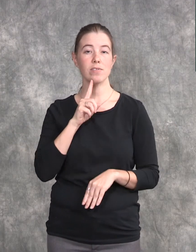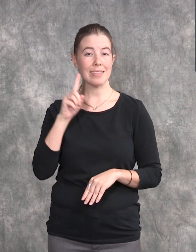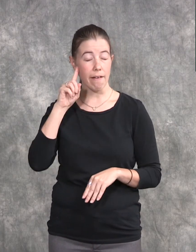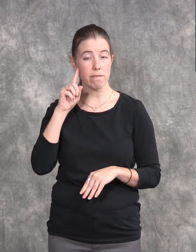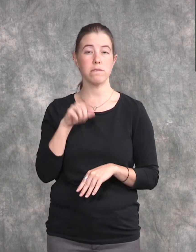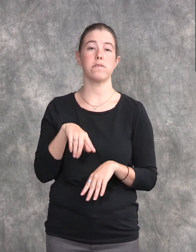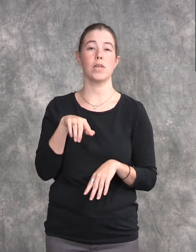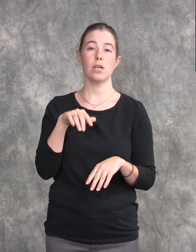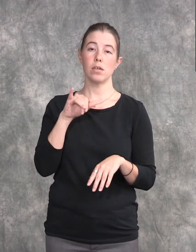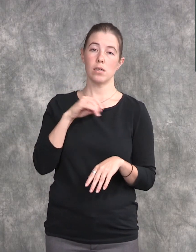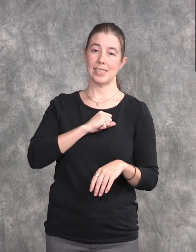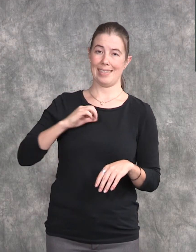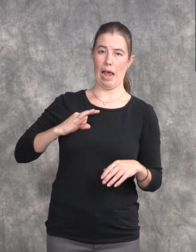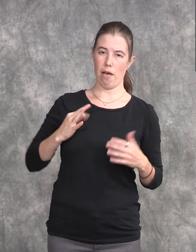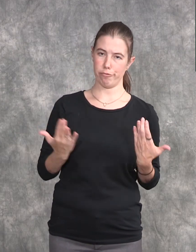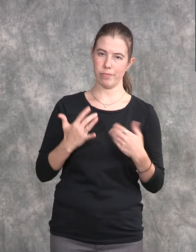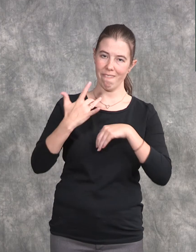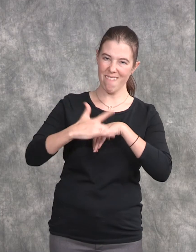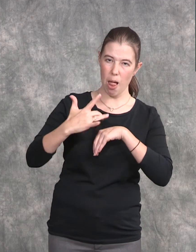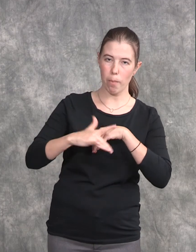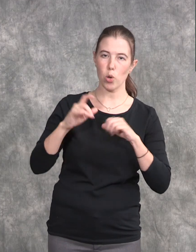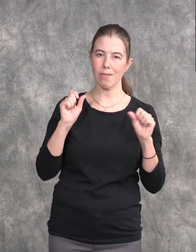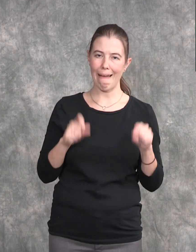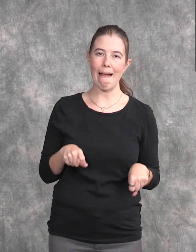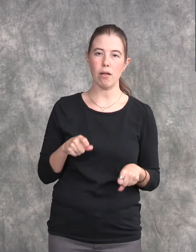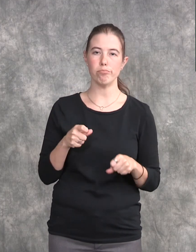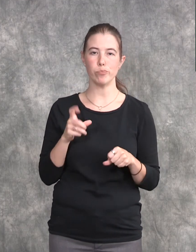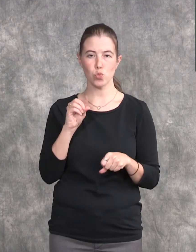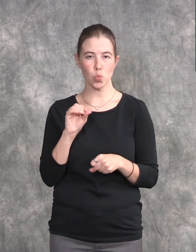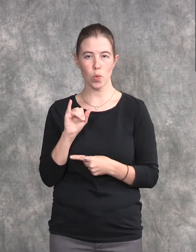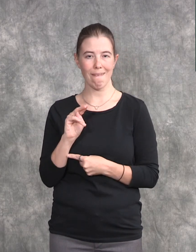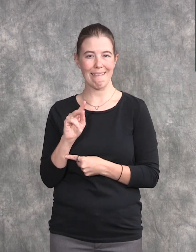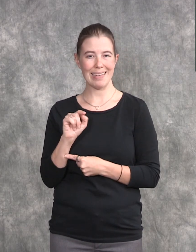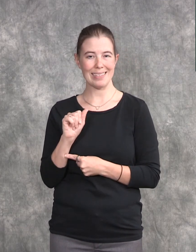we have deaf staff available who can complete intakes.